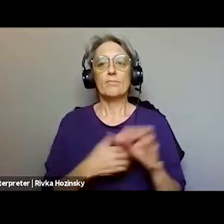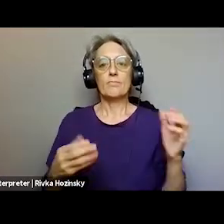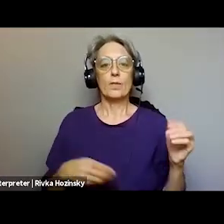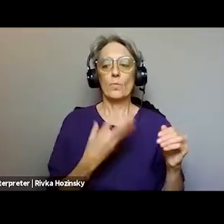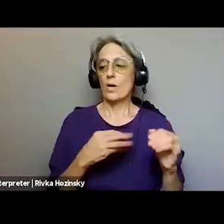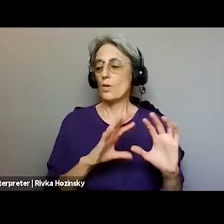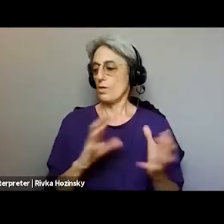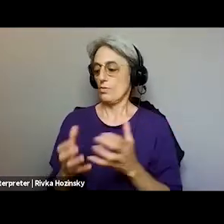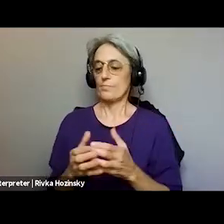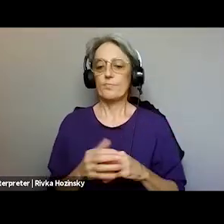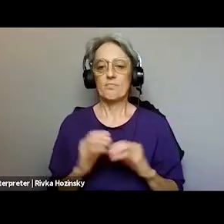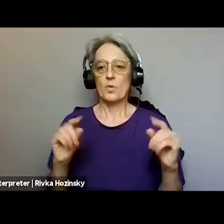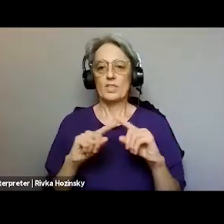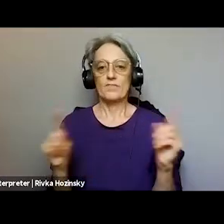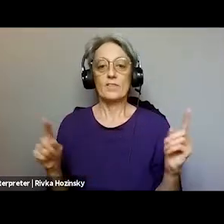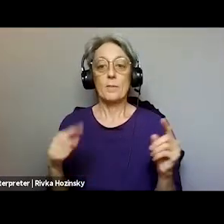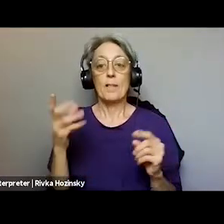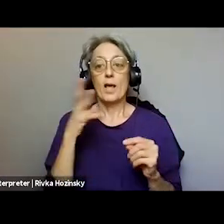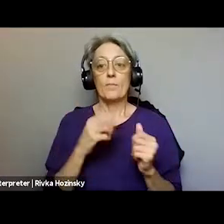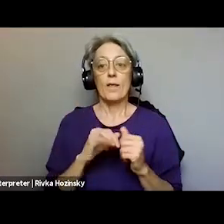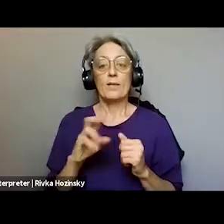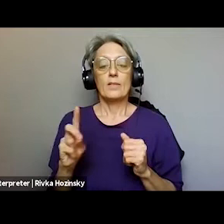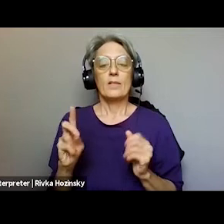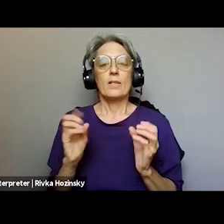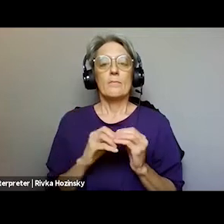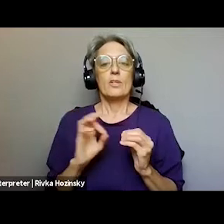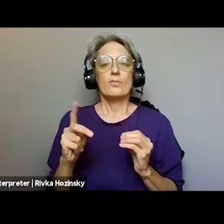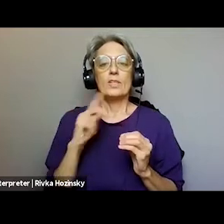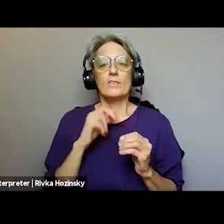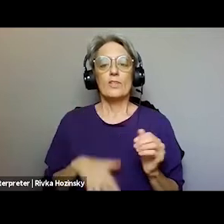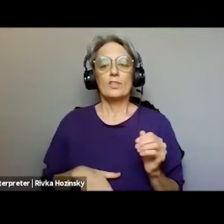but black women with IDD had a greater risk of gestational hypotension than black women without